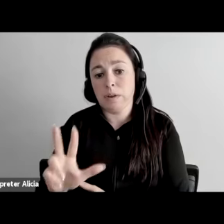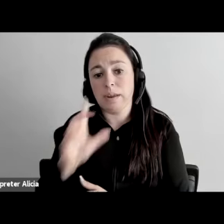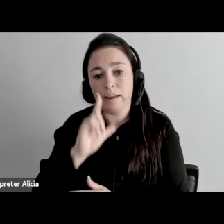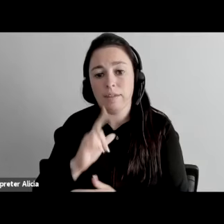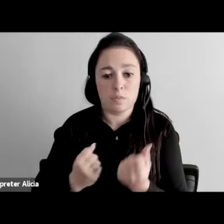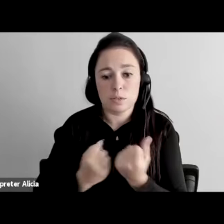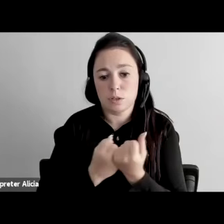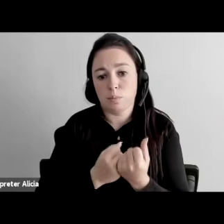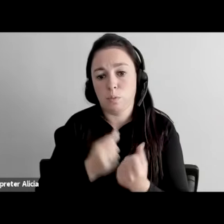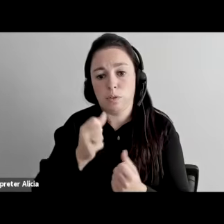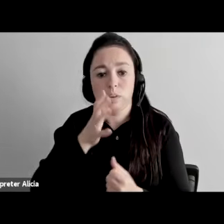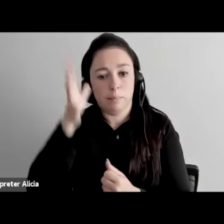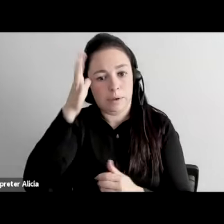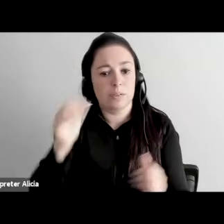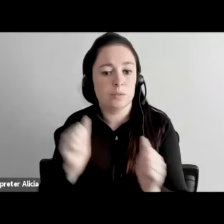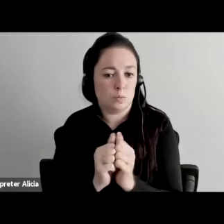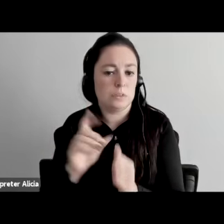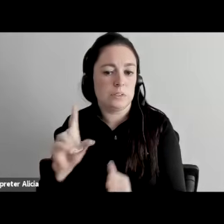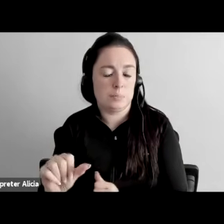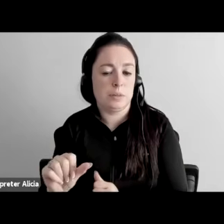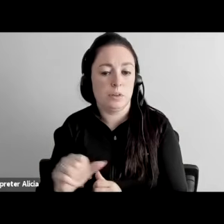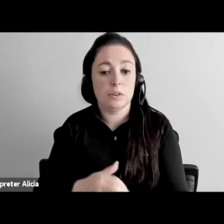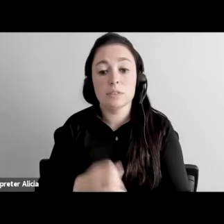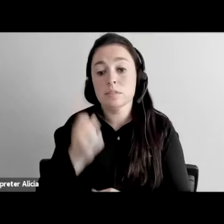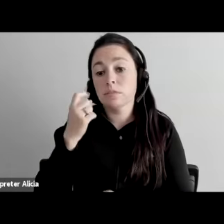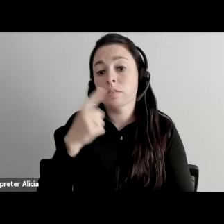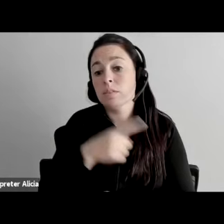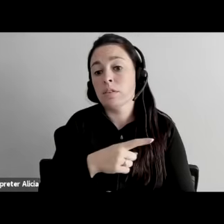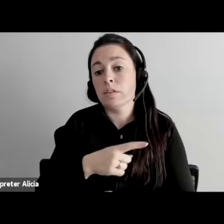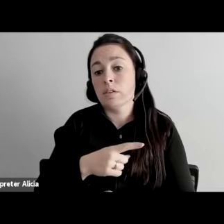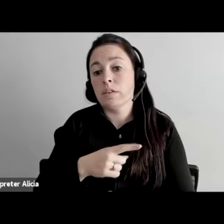She was diagnosed at the age of one with spastic